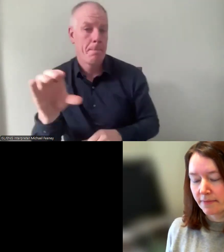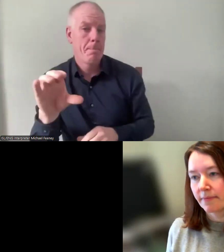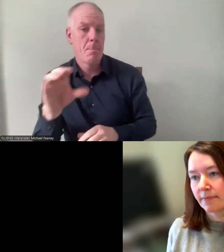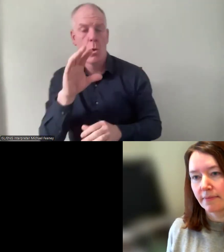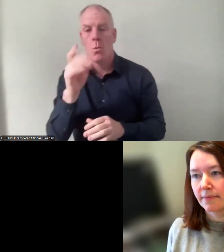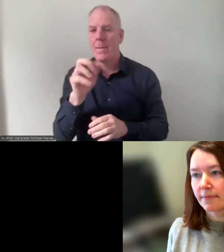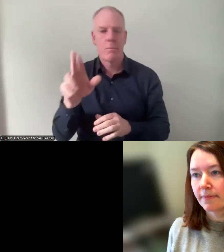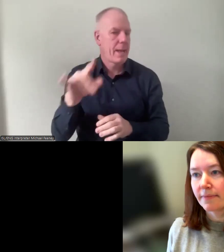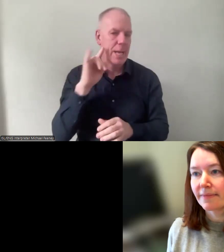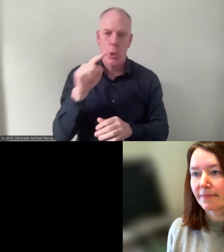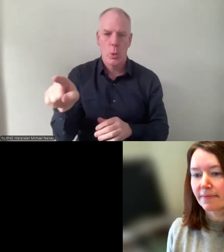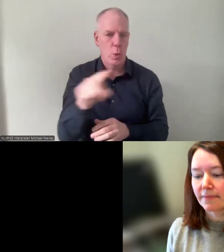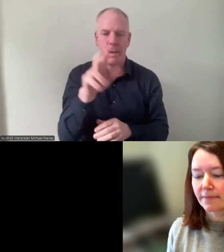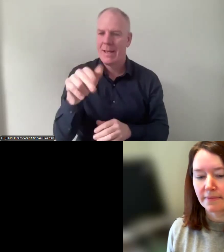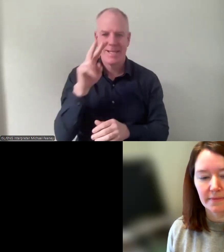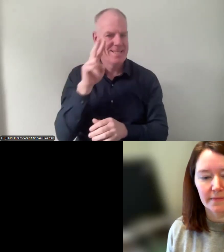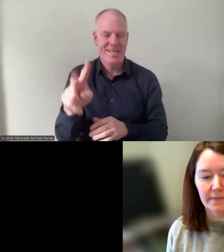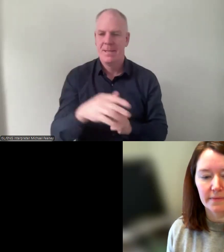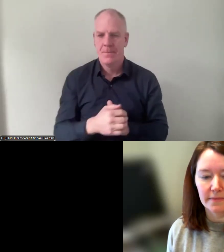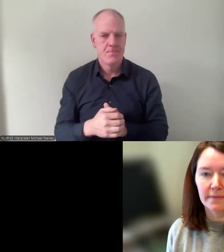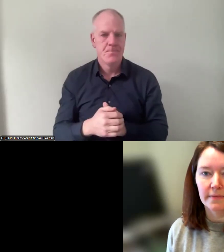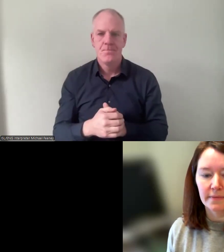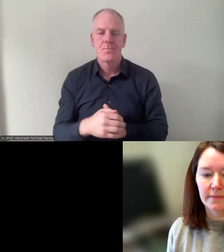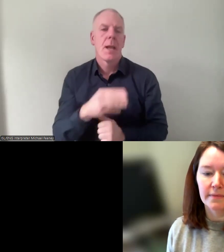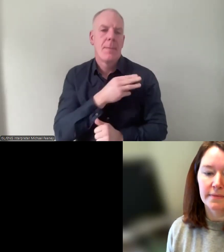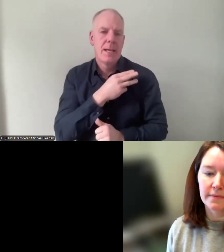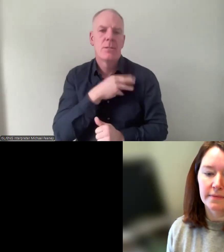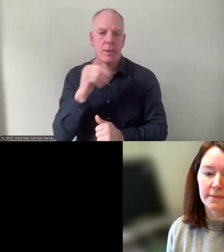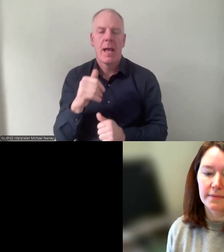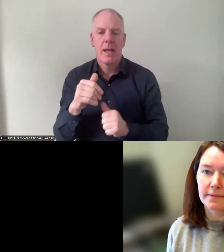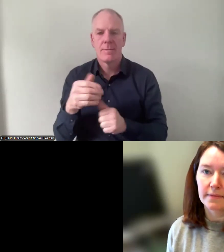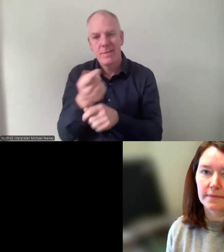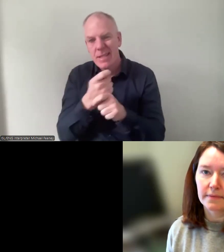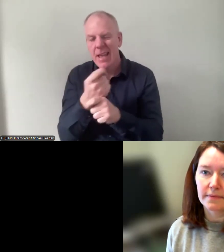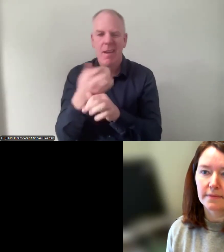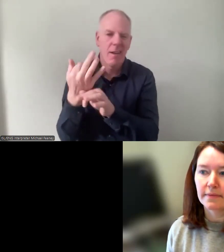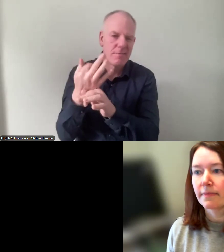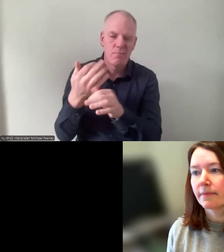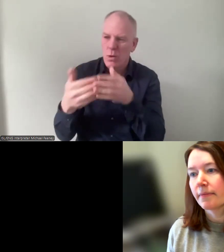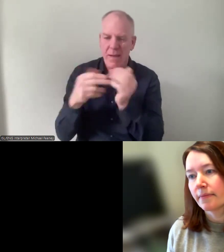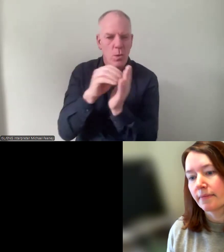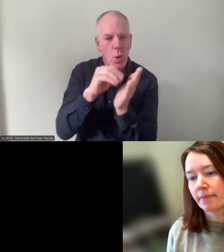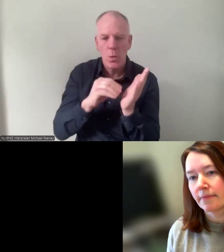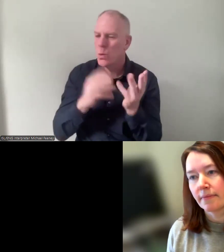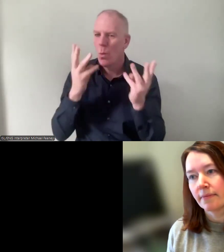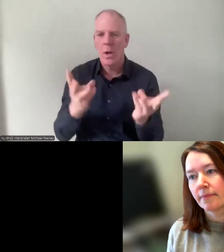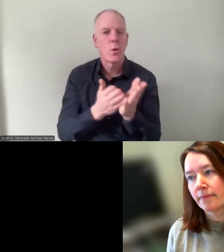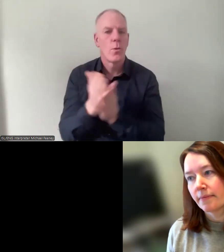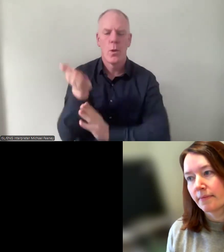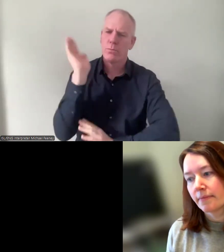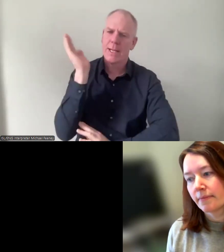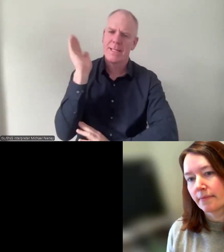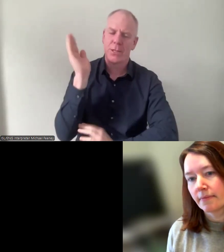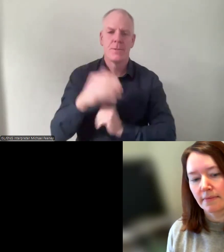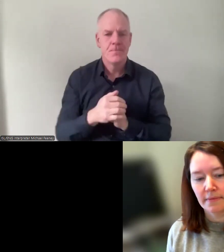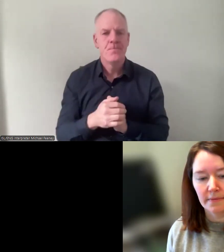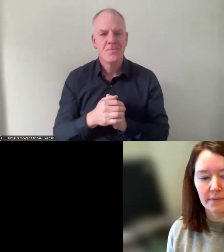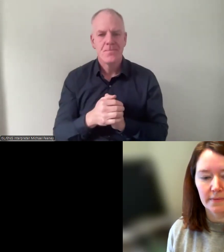hear you and we can't see you, so please feel free to have a cup of tea, or take some notes, or whatever it is you'd like to do while we're speaking. It won't disturb us